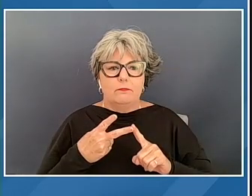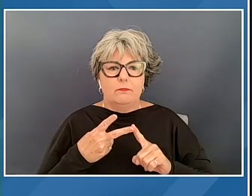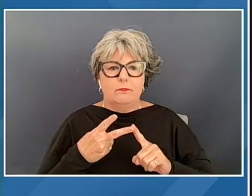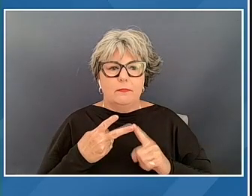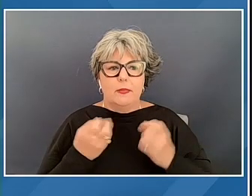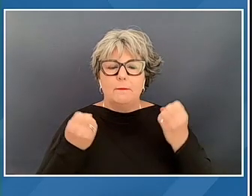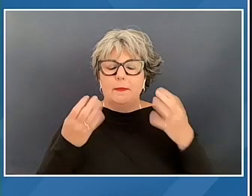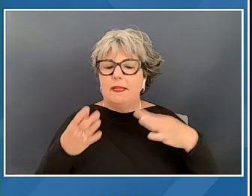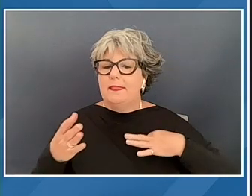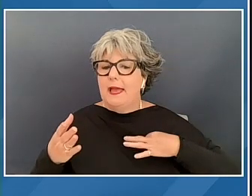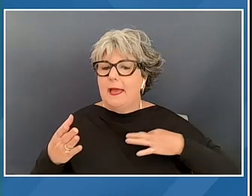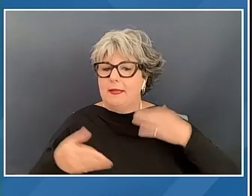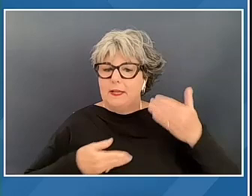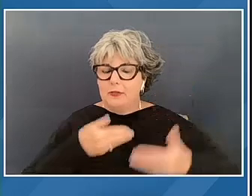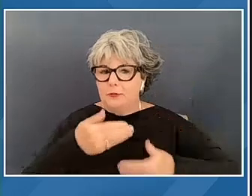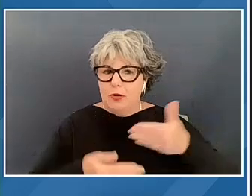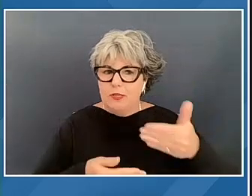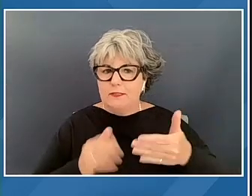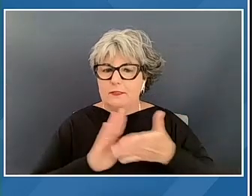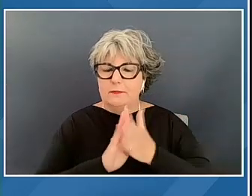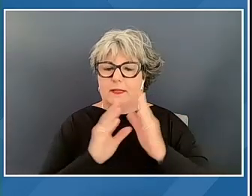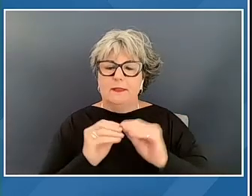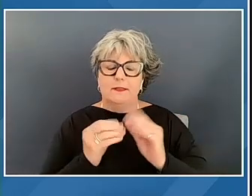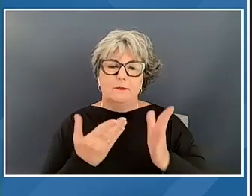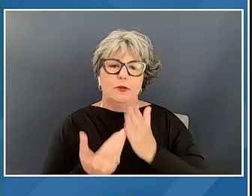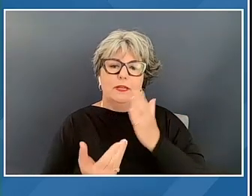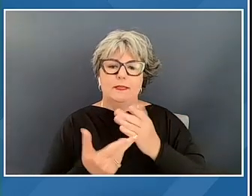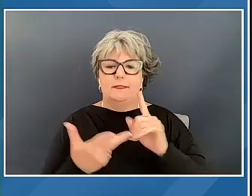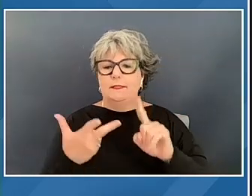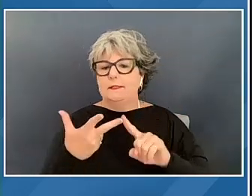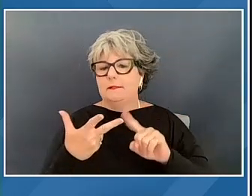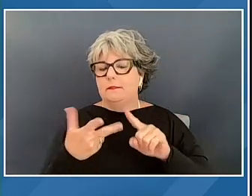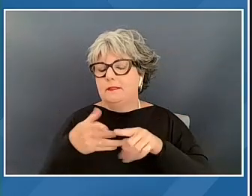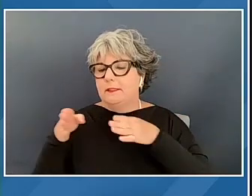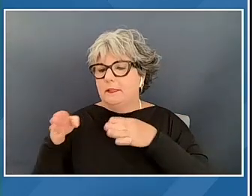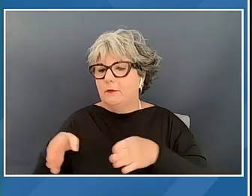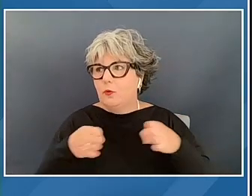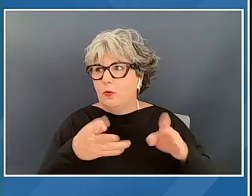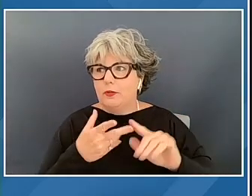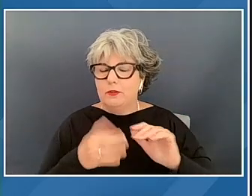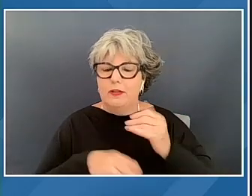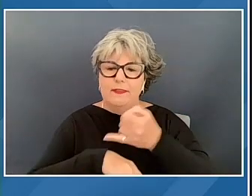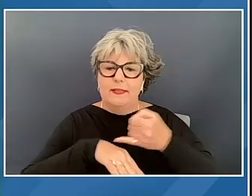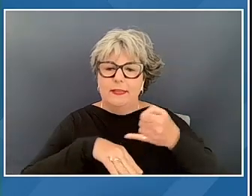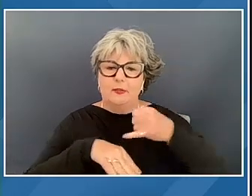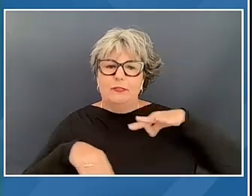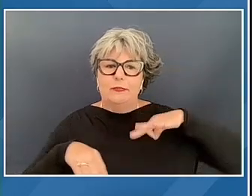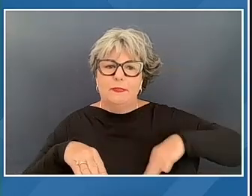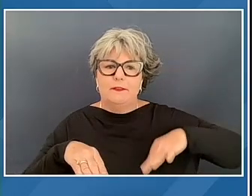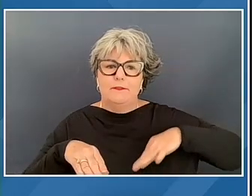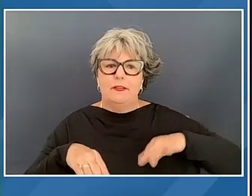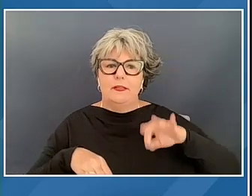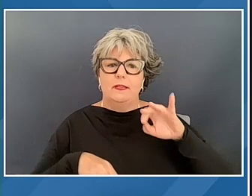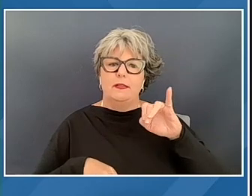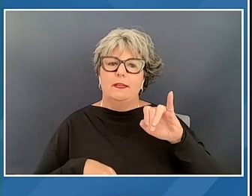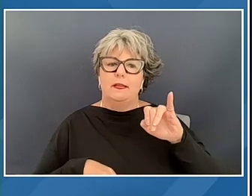processes to make things easier. We have looked at ways to have the interest benefit in our Income Driven Repayment Plans that we have recently